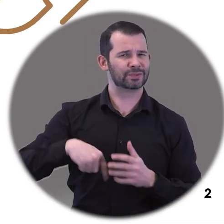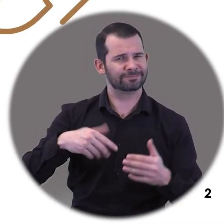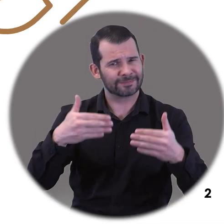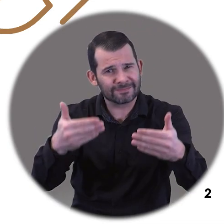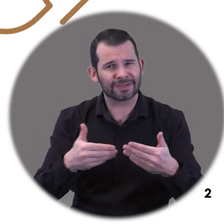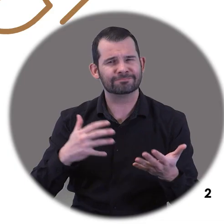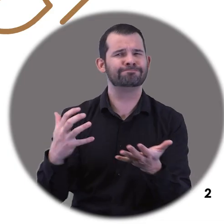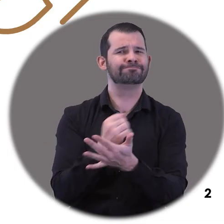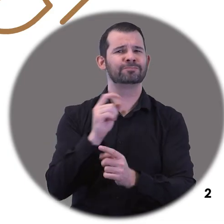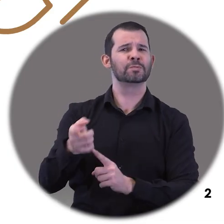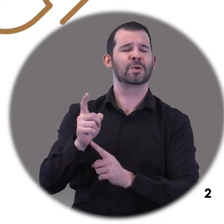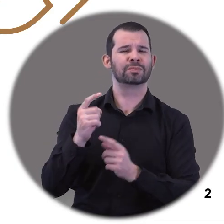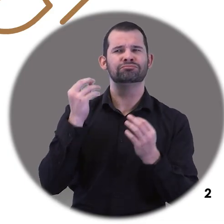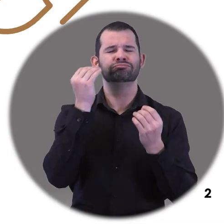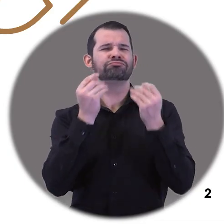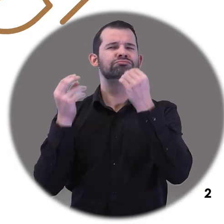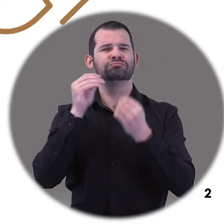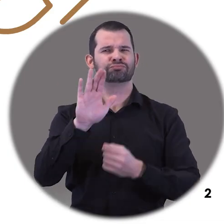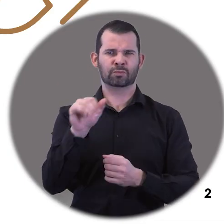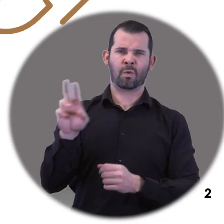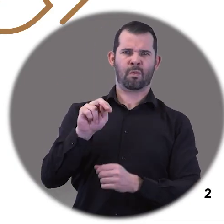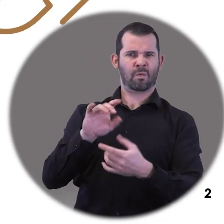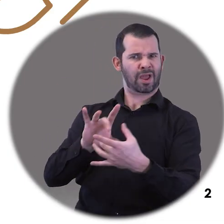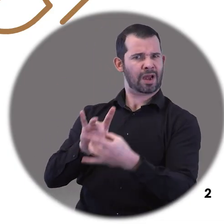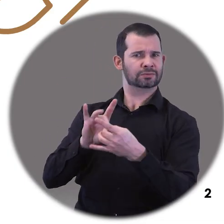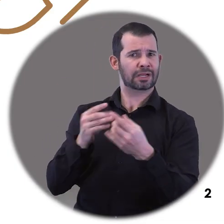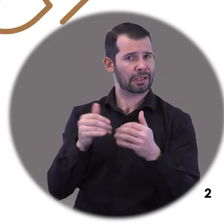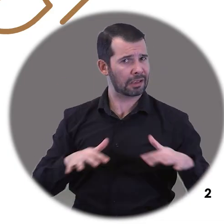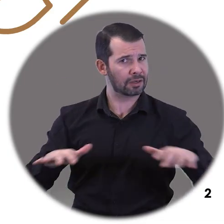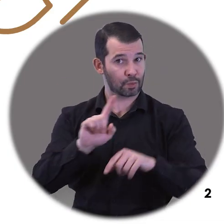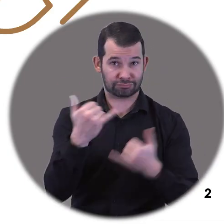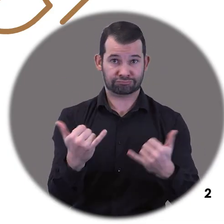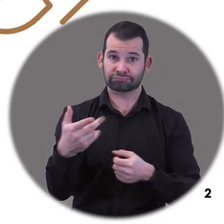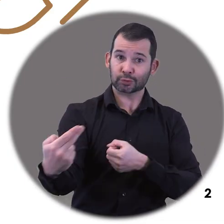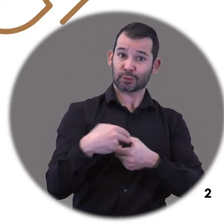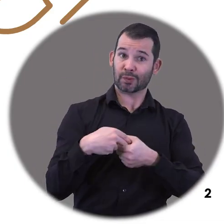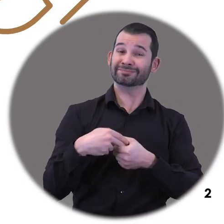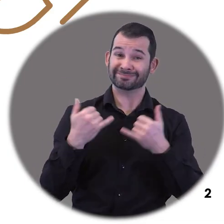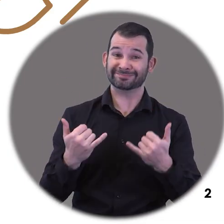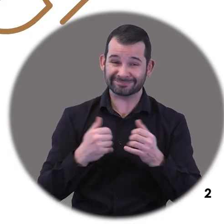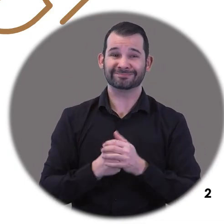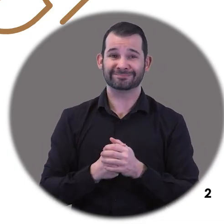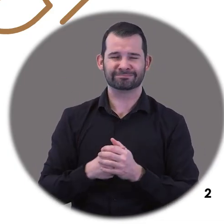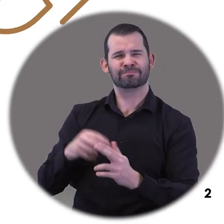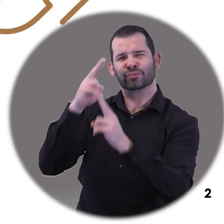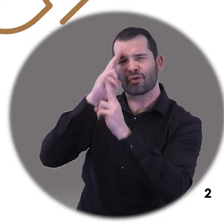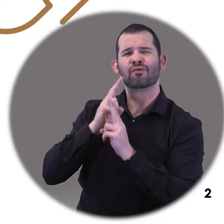We invite you to take a moment to reflect on your own connection to the land from which you are joining us today,